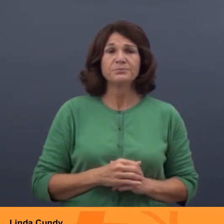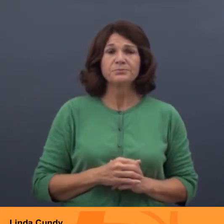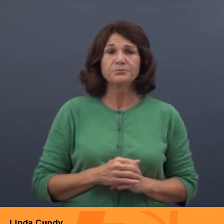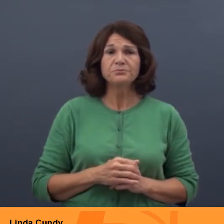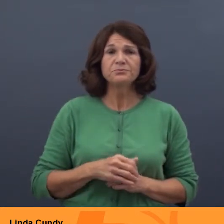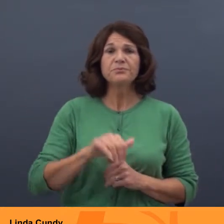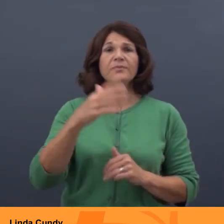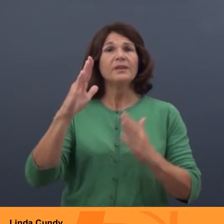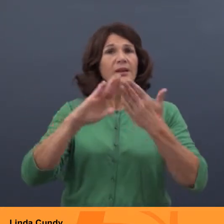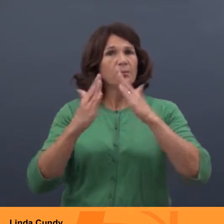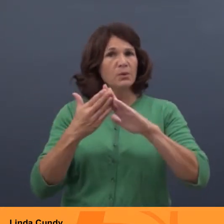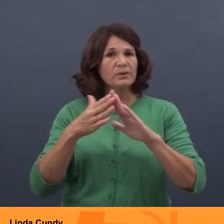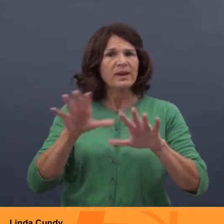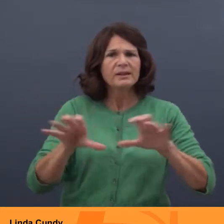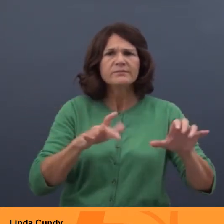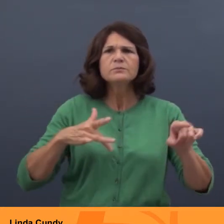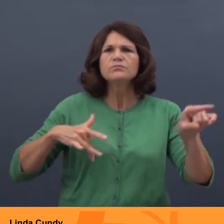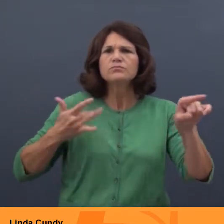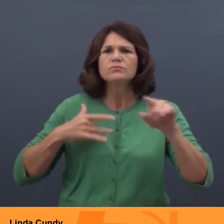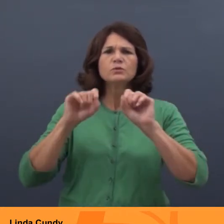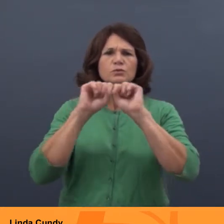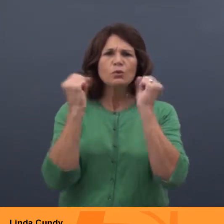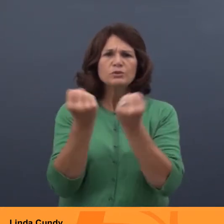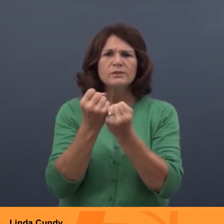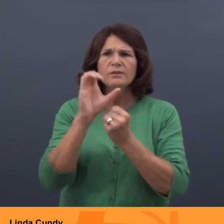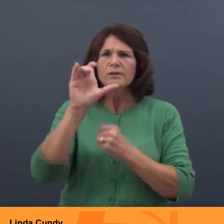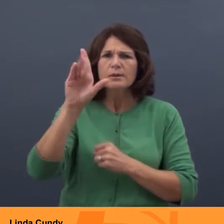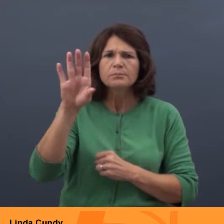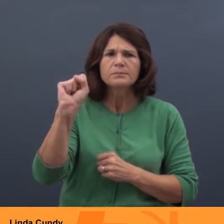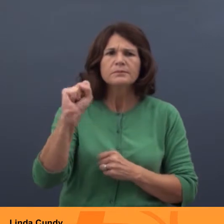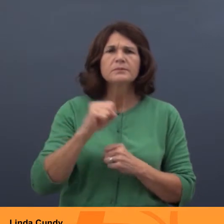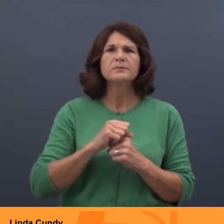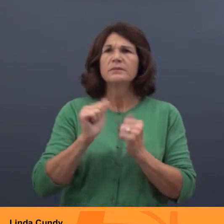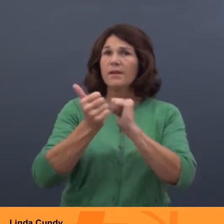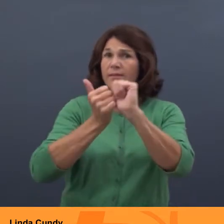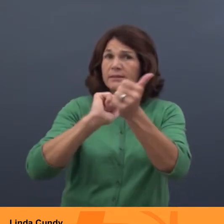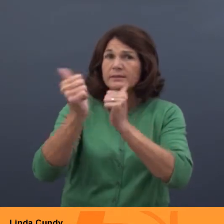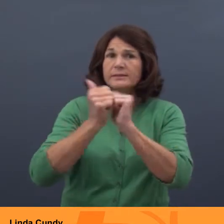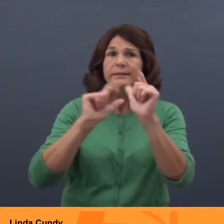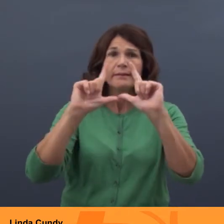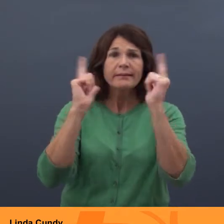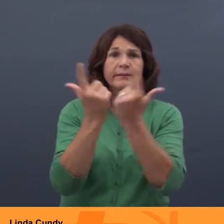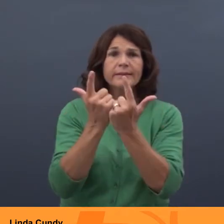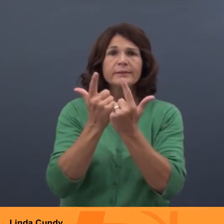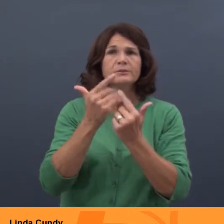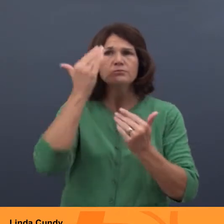Do they have an awareness of community activities like social clubs or athletic leagues?